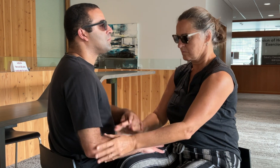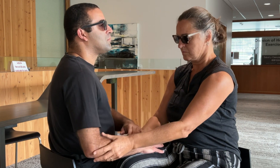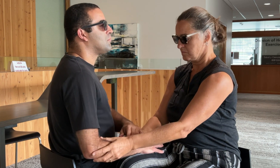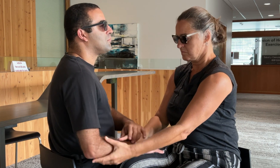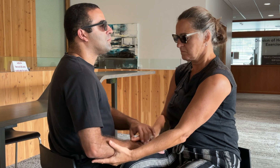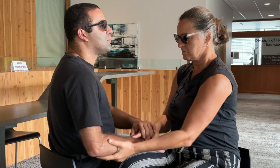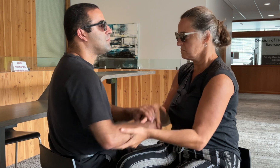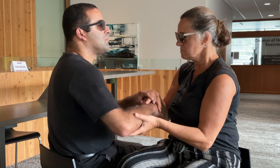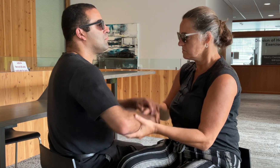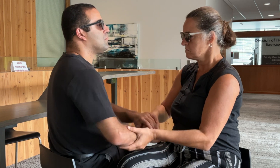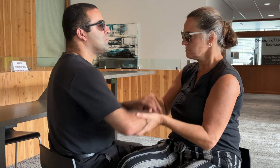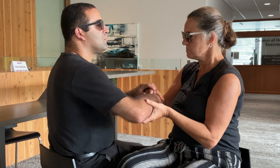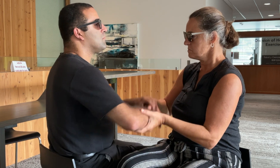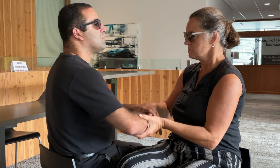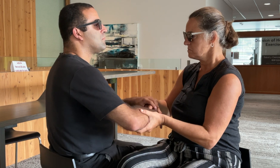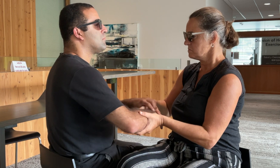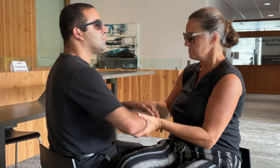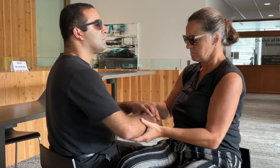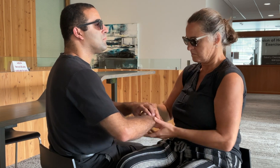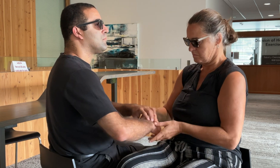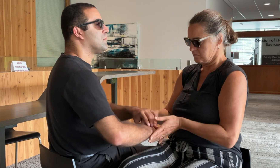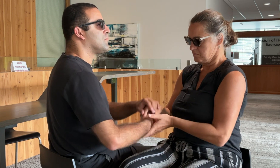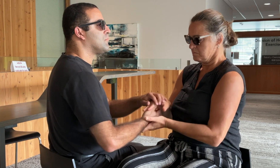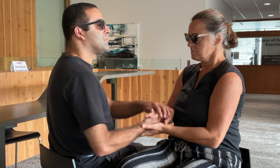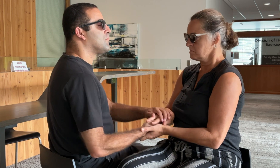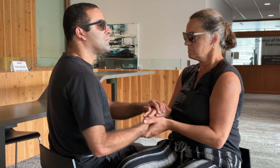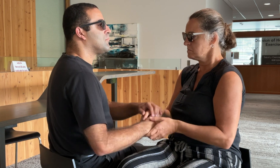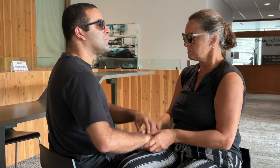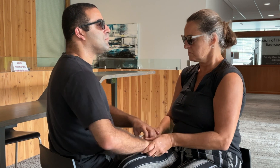the entire story must occur in contact space.